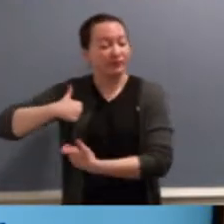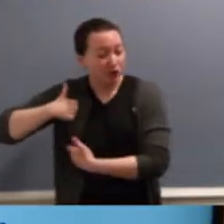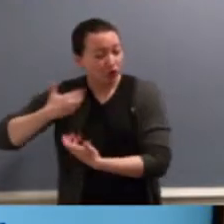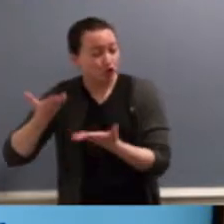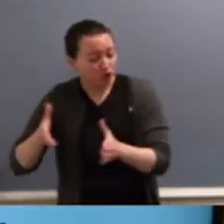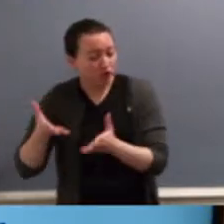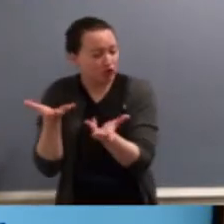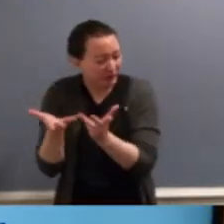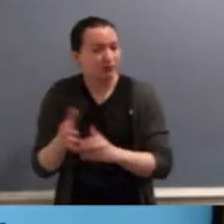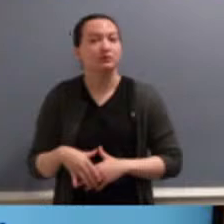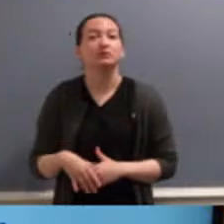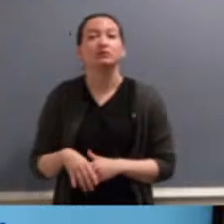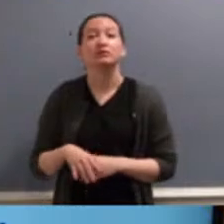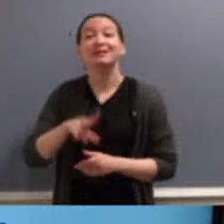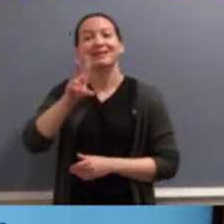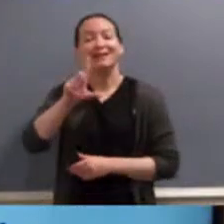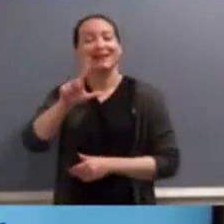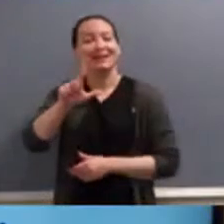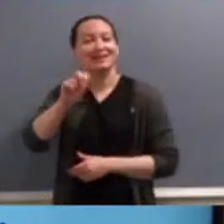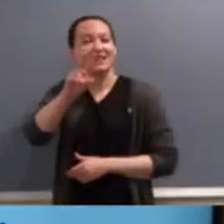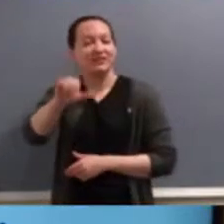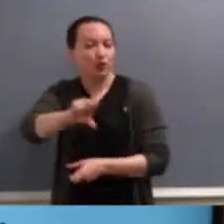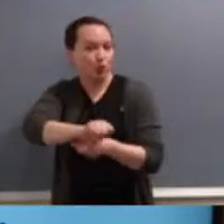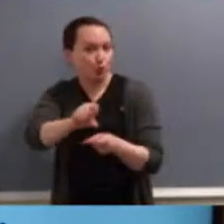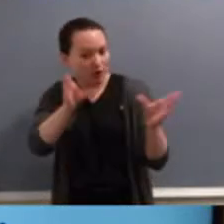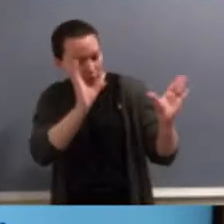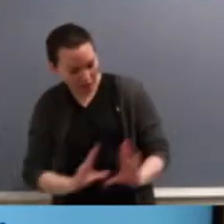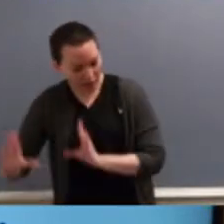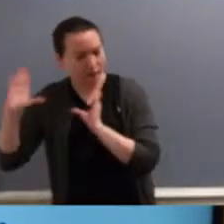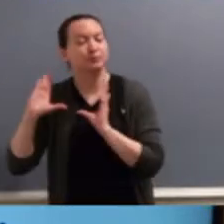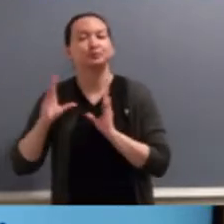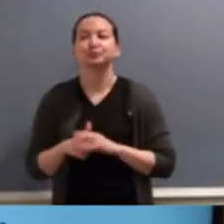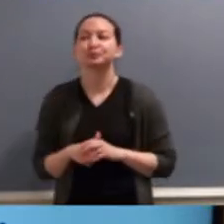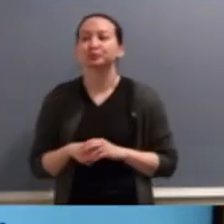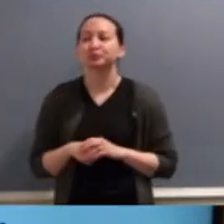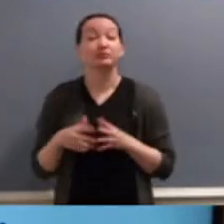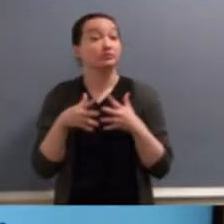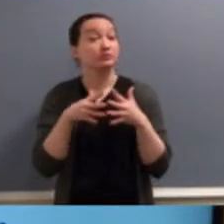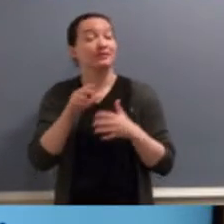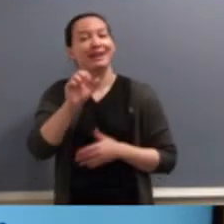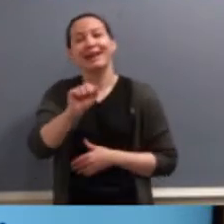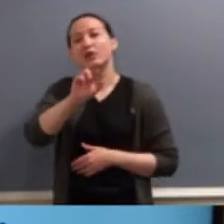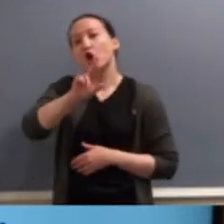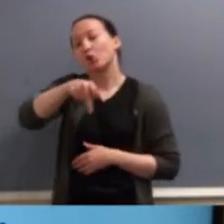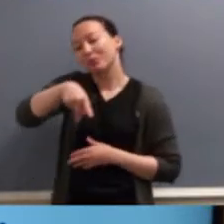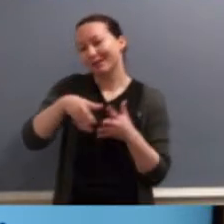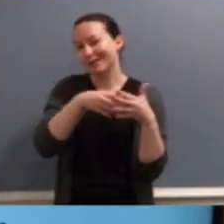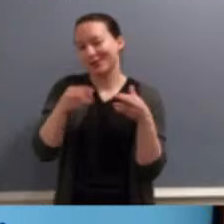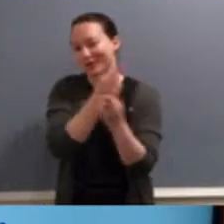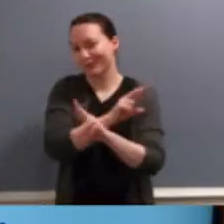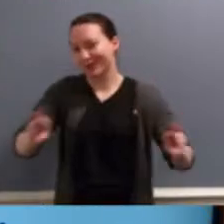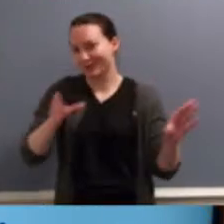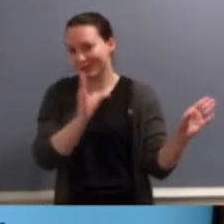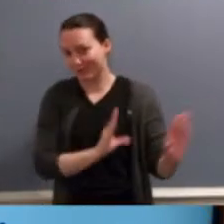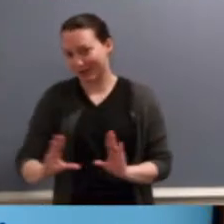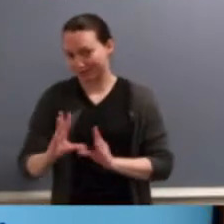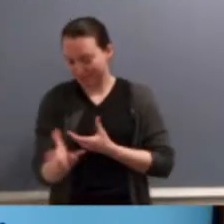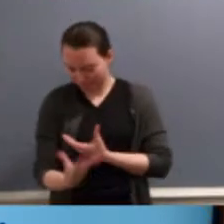it includes all of our levy work plans and our American rescue plan implementation I'm not going